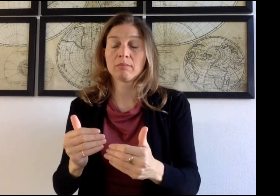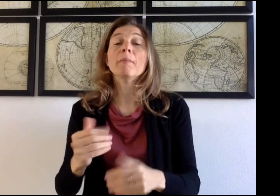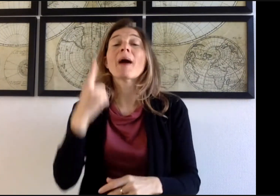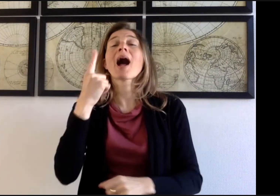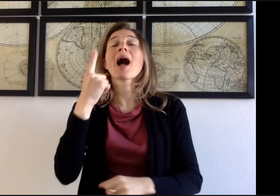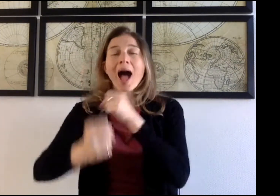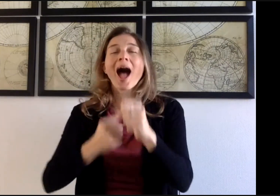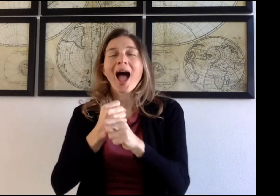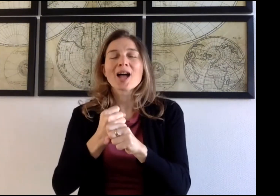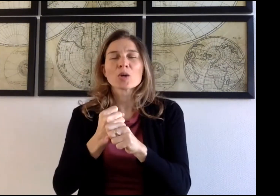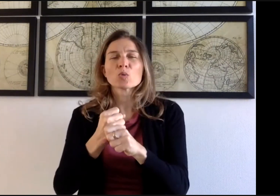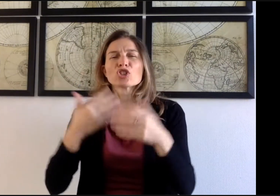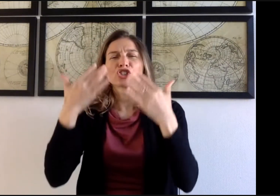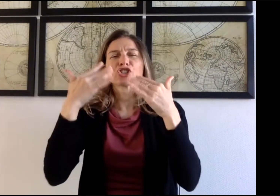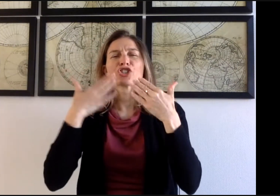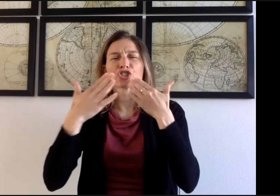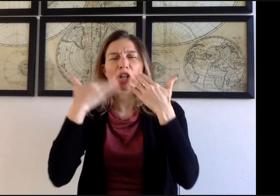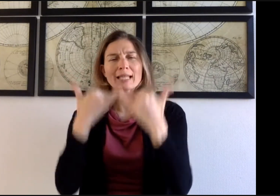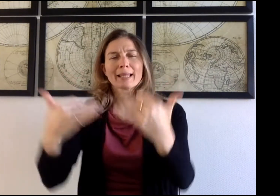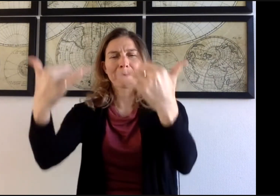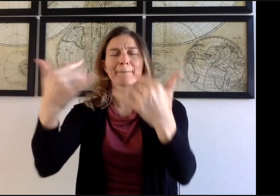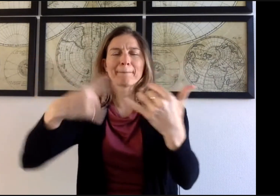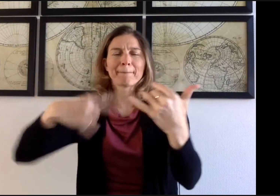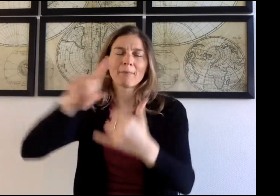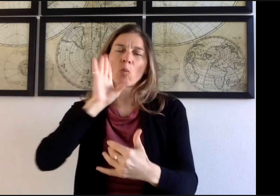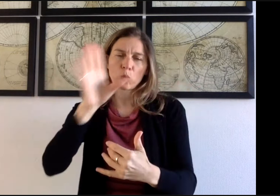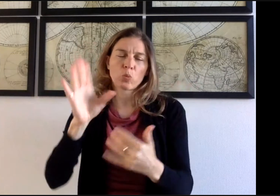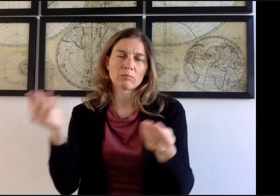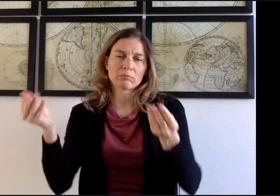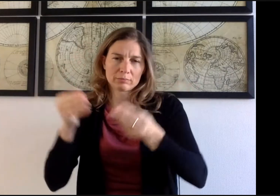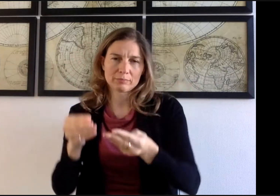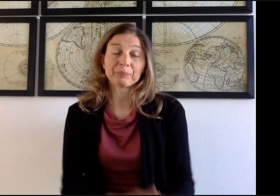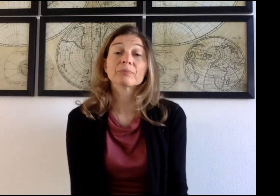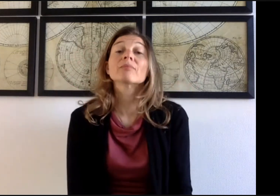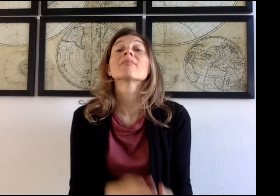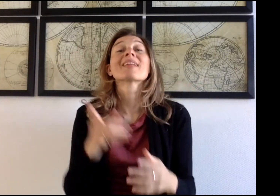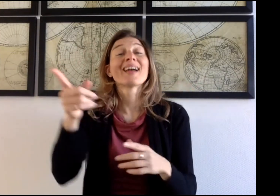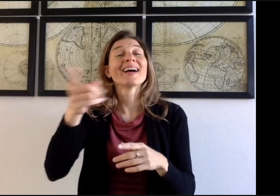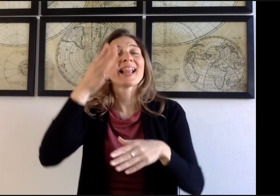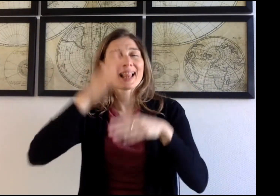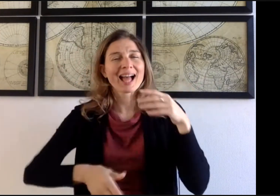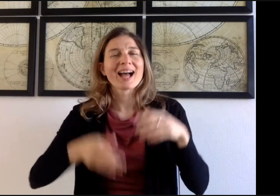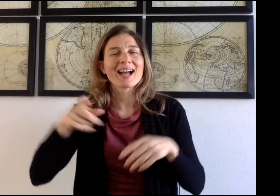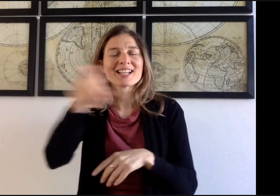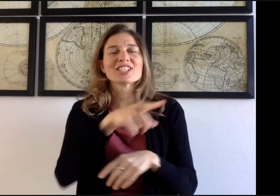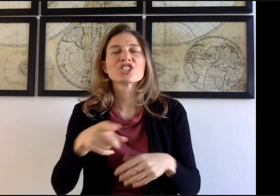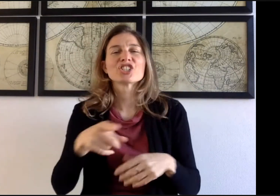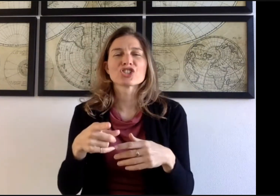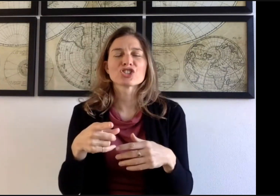General Assembly which we had planned with our members in Croatia,